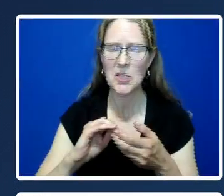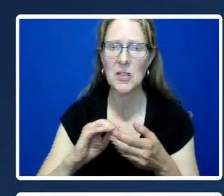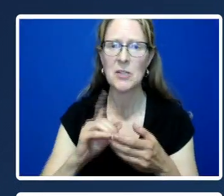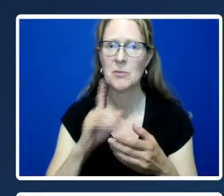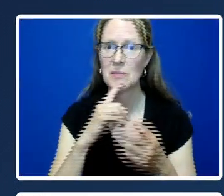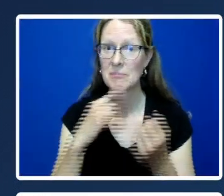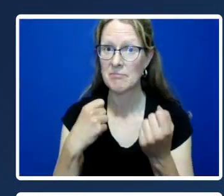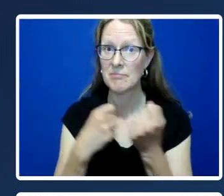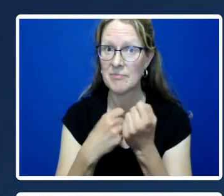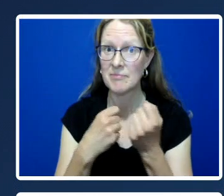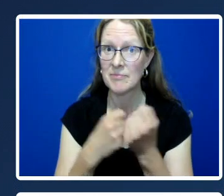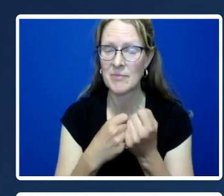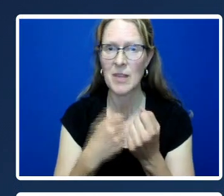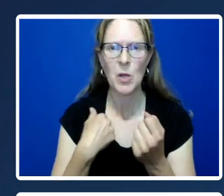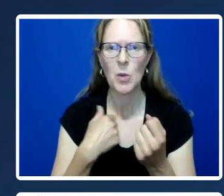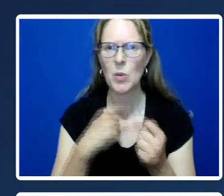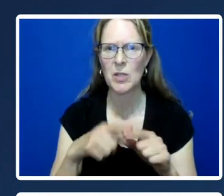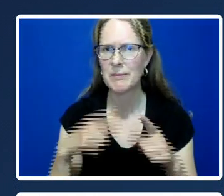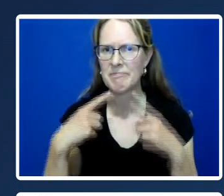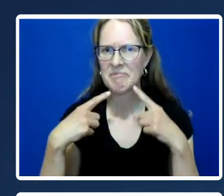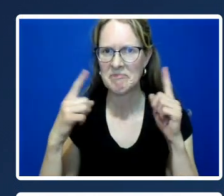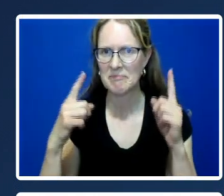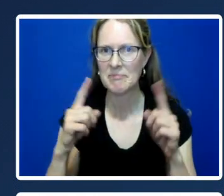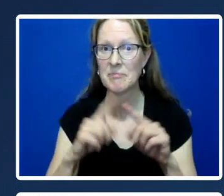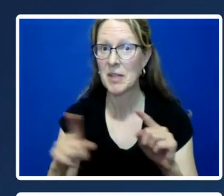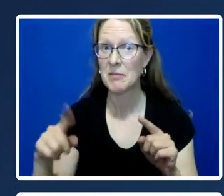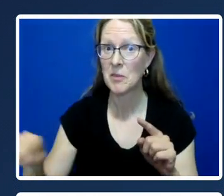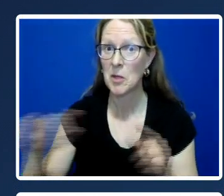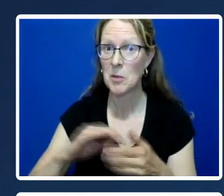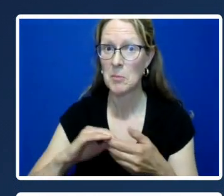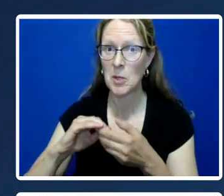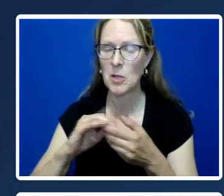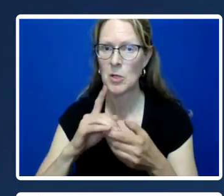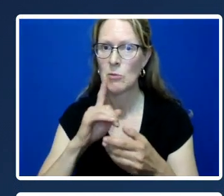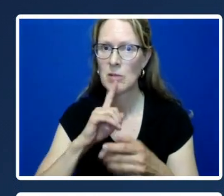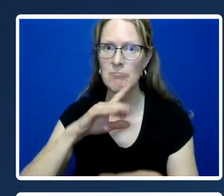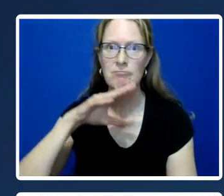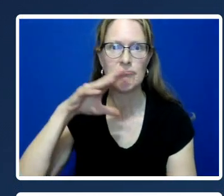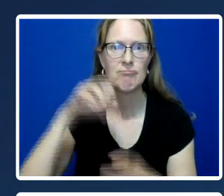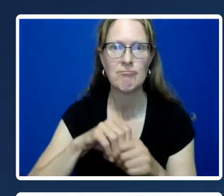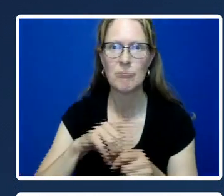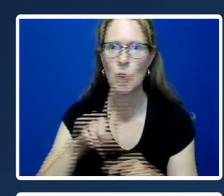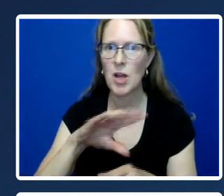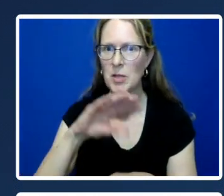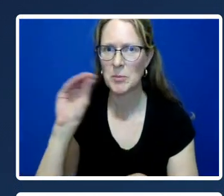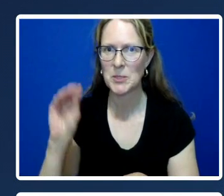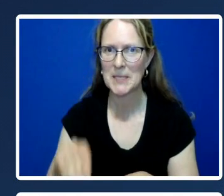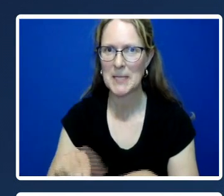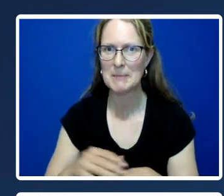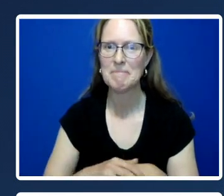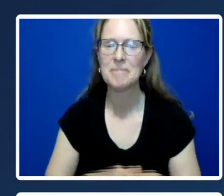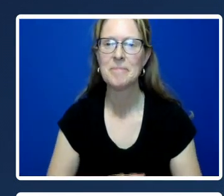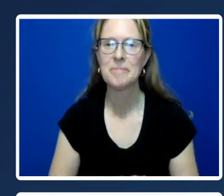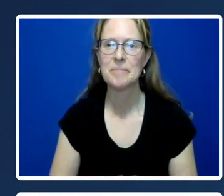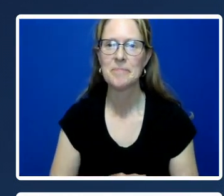bought in all the way and there for us. So, next slide, please.